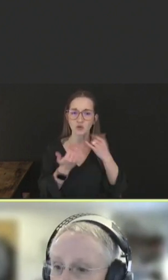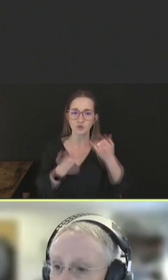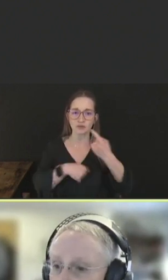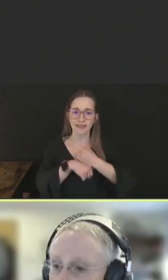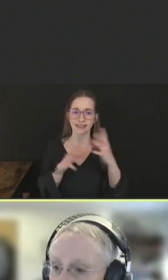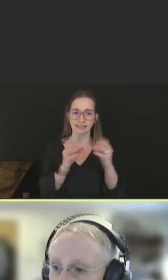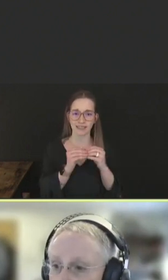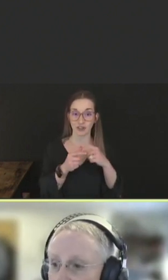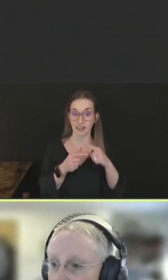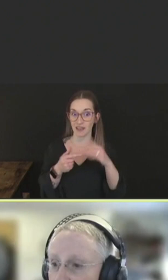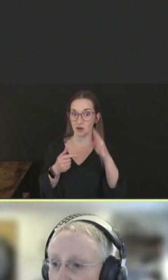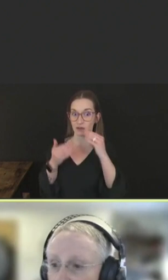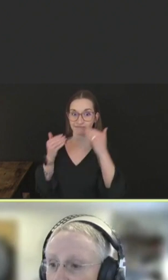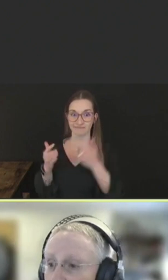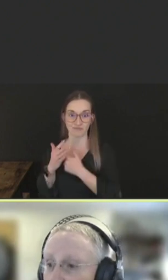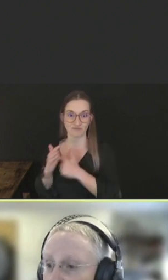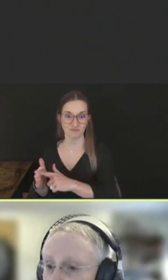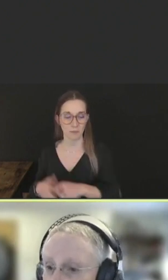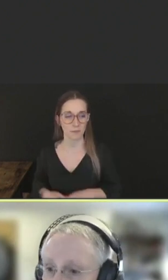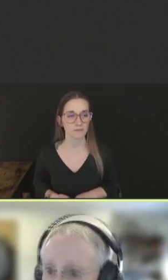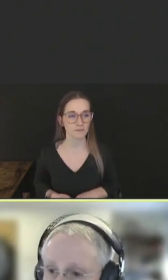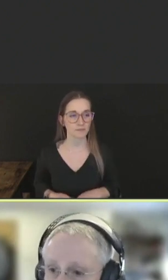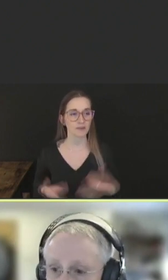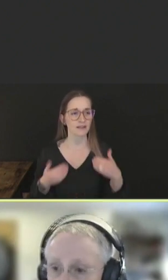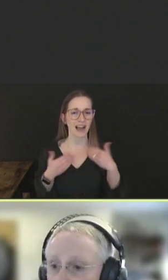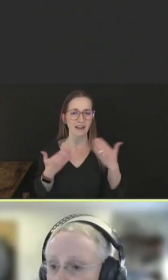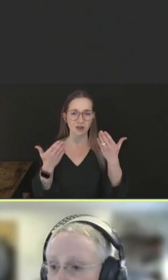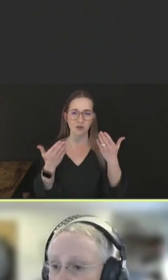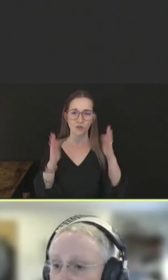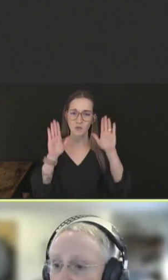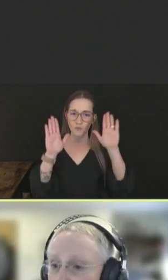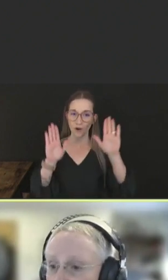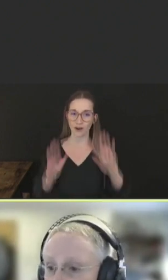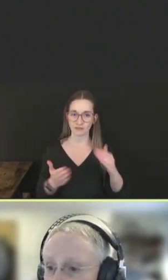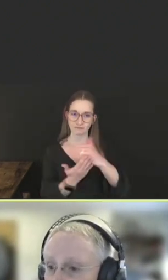We have a wonderful lineup of speakers. We'll start the day today with a panel focused on